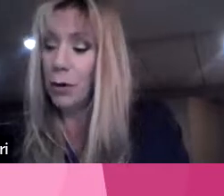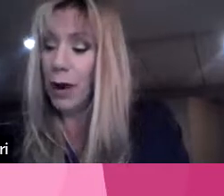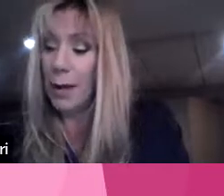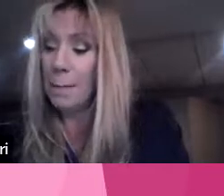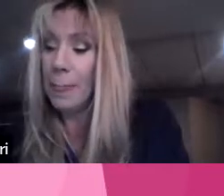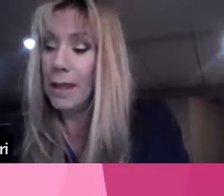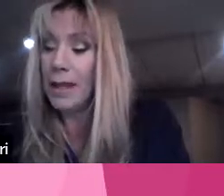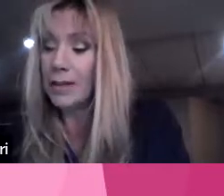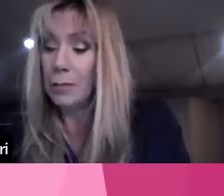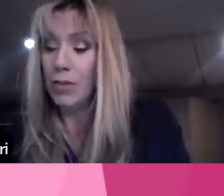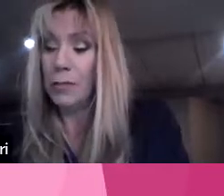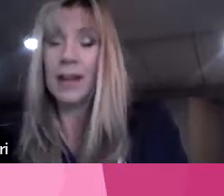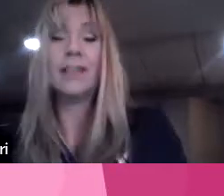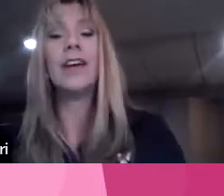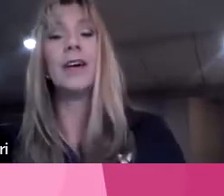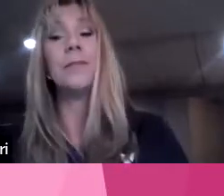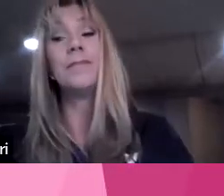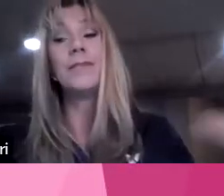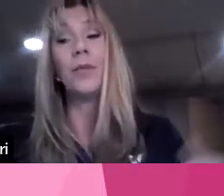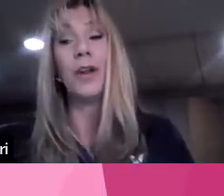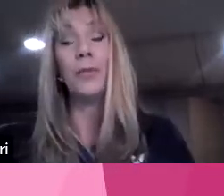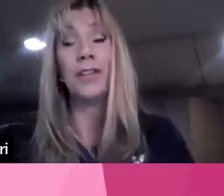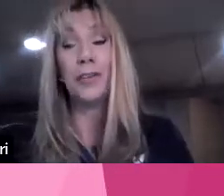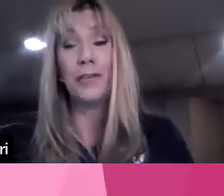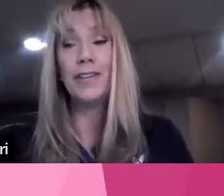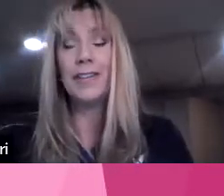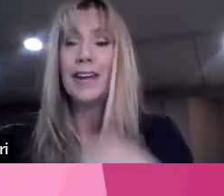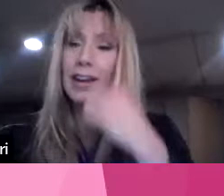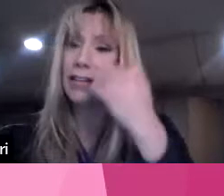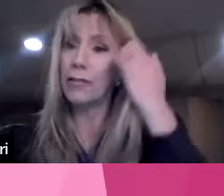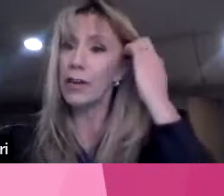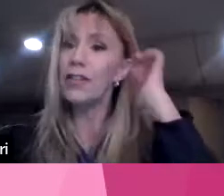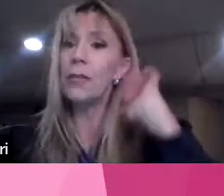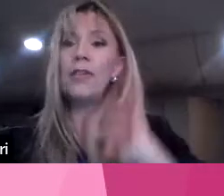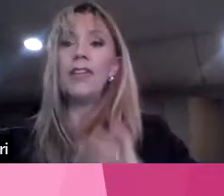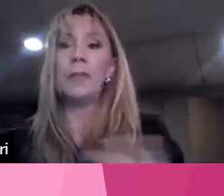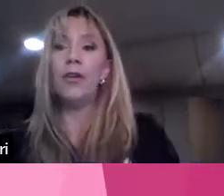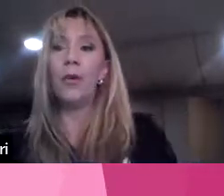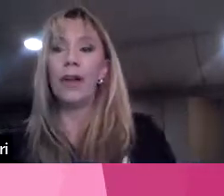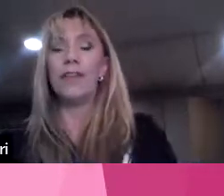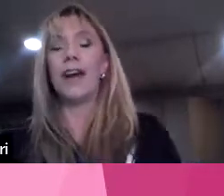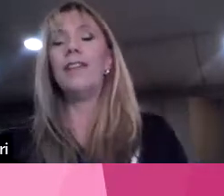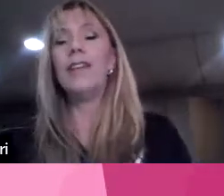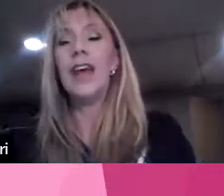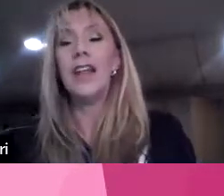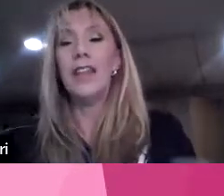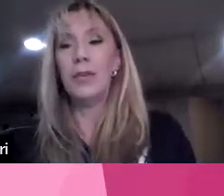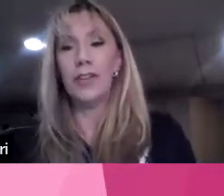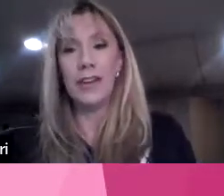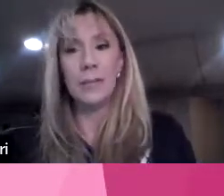program which means the one-on-one service is free to the participant who qualifies. They would just need